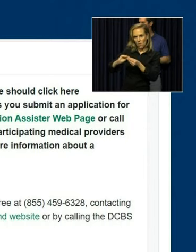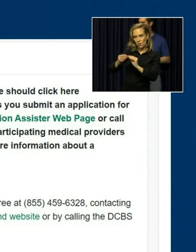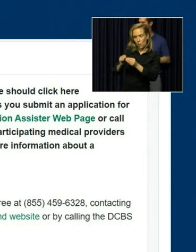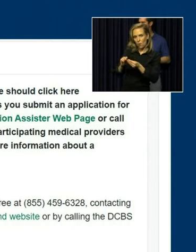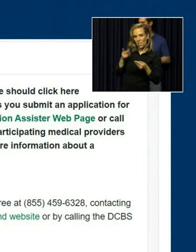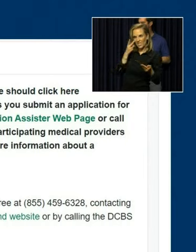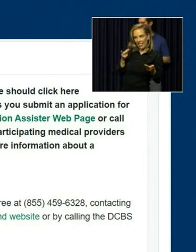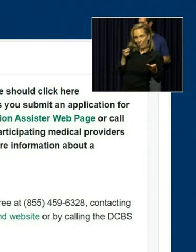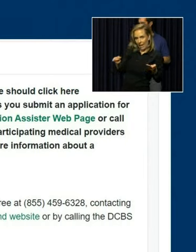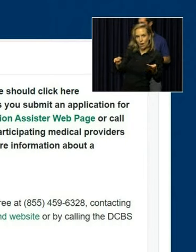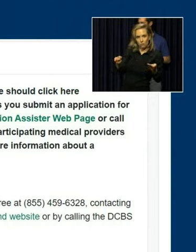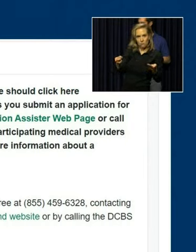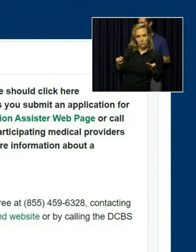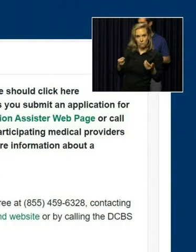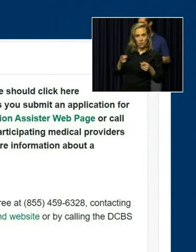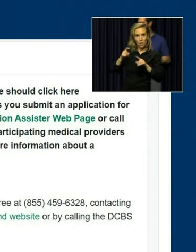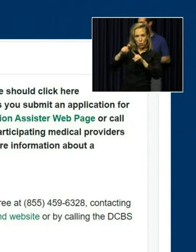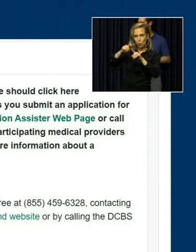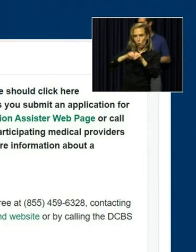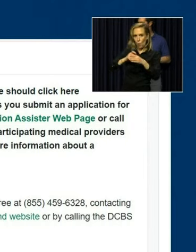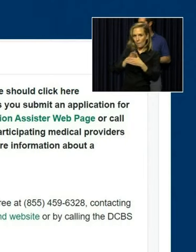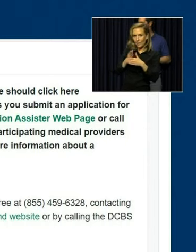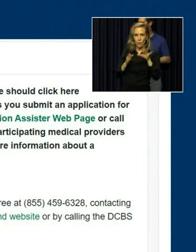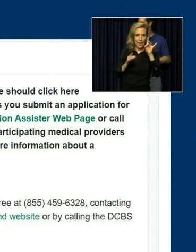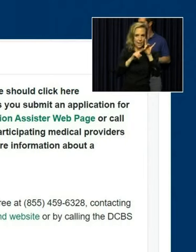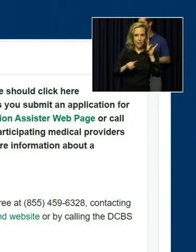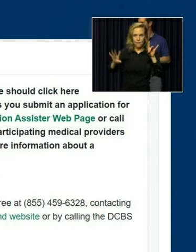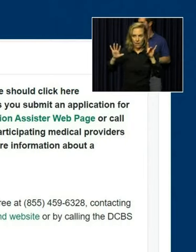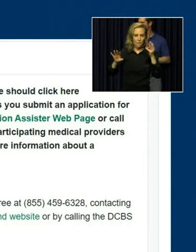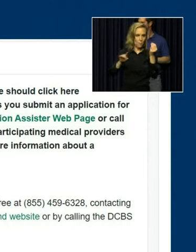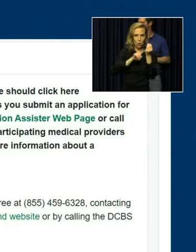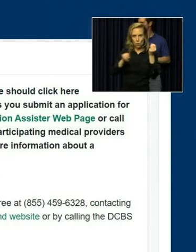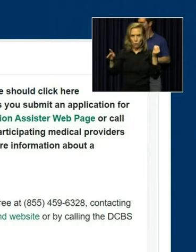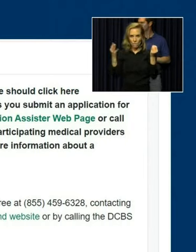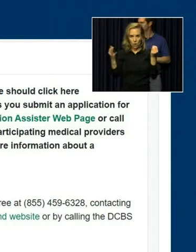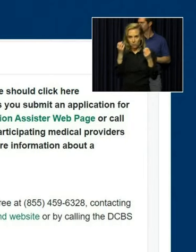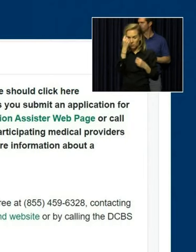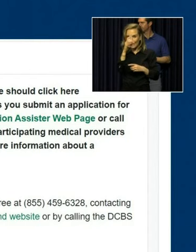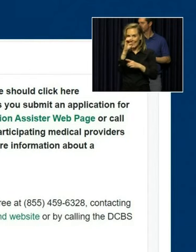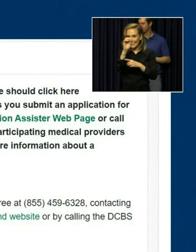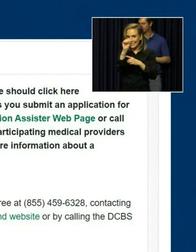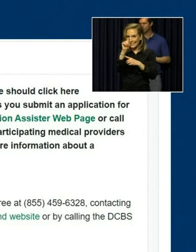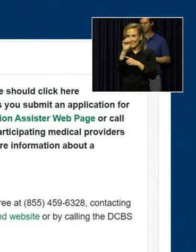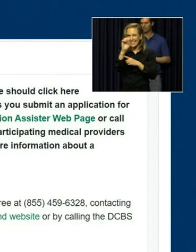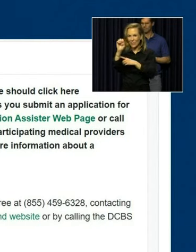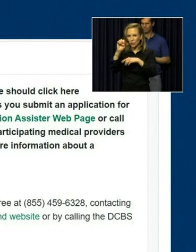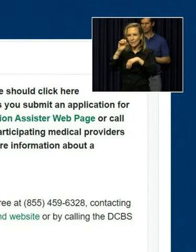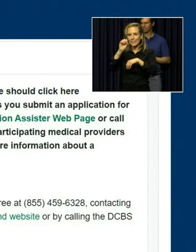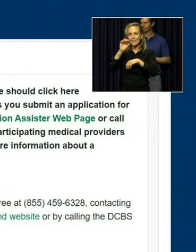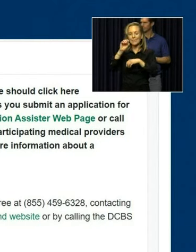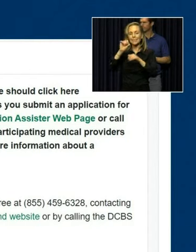ONCE AGAIN, WE ARE NOT DOUBLING NUMBERS WE HAVE SEEN IN PREVIOUS DAYS.